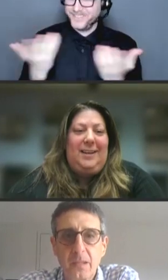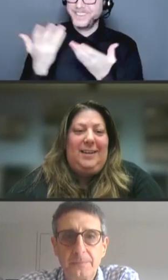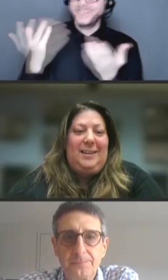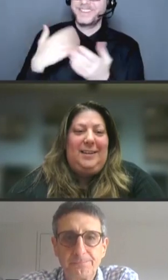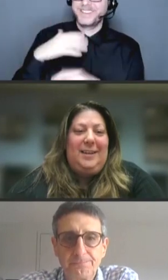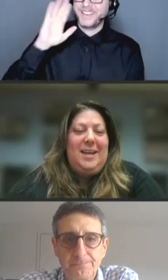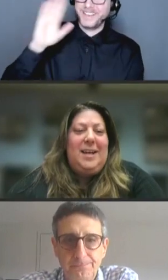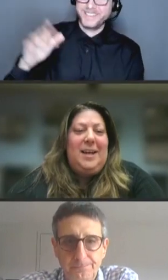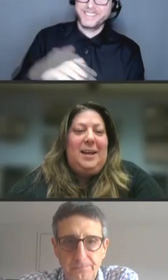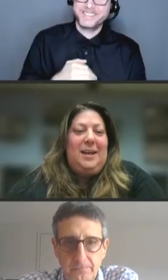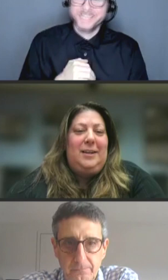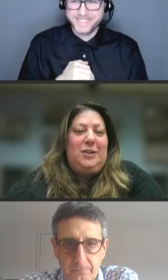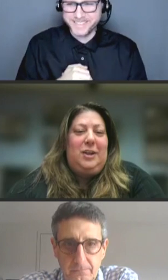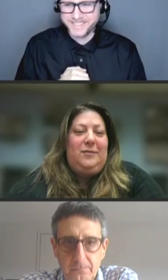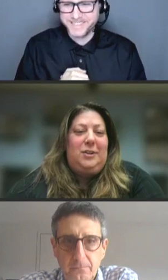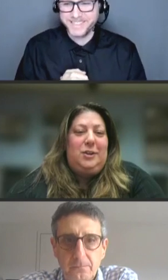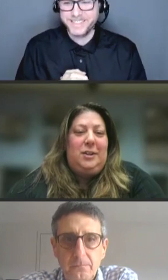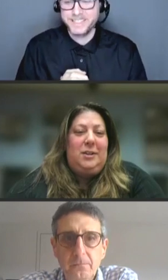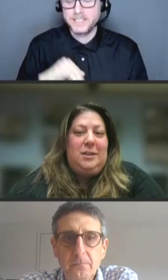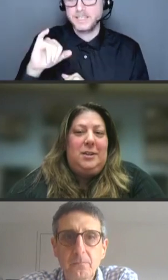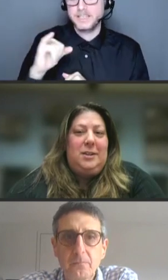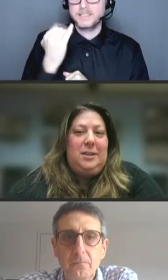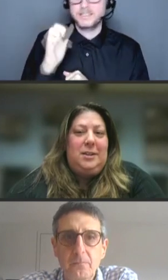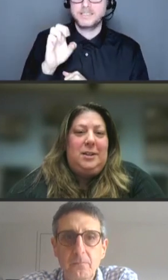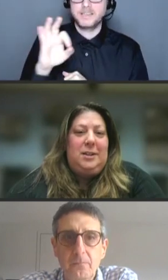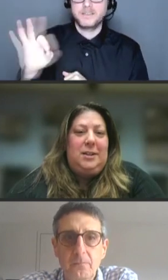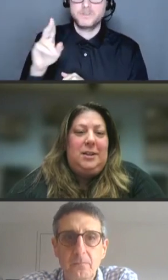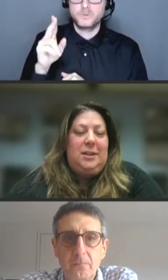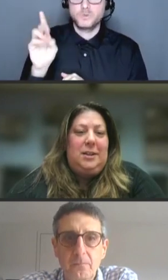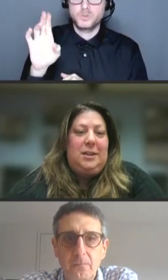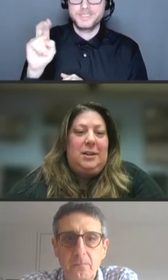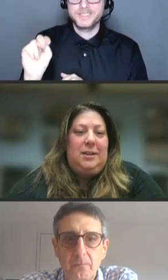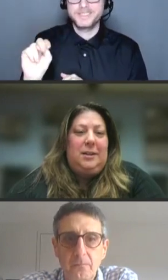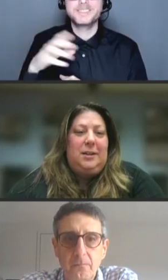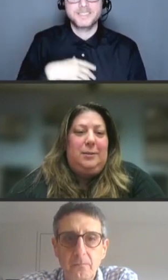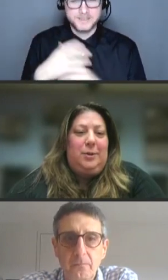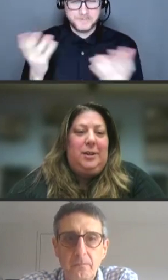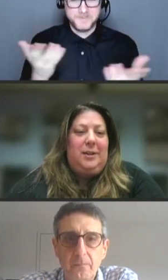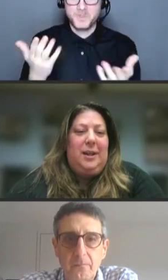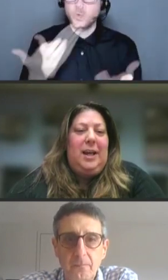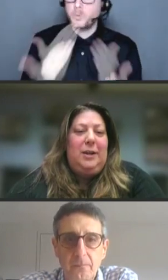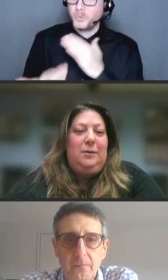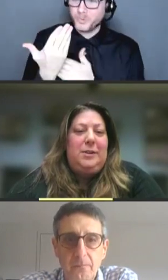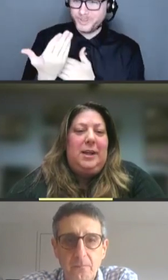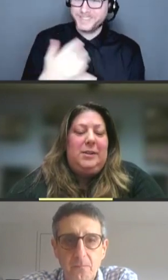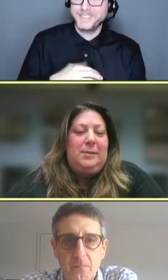Ann Aikin: Jeff Duchin? Jeff Duchin: Good morning. Present. Ann Aikin: Good morning. Kris Ehresmann?